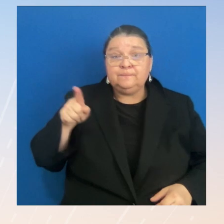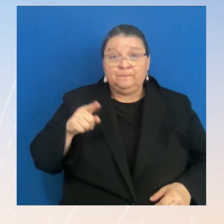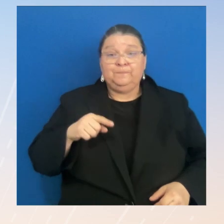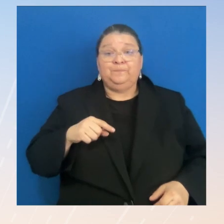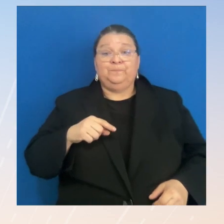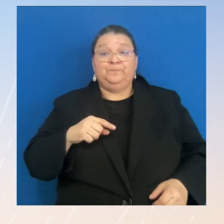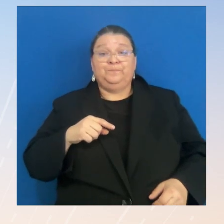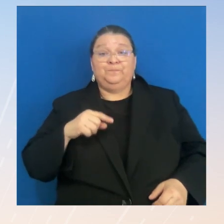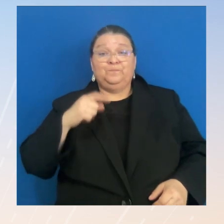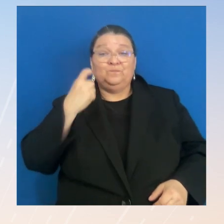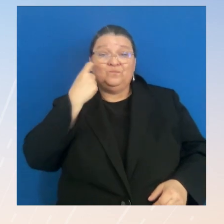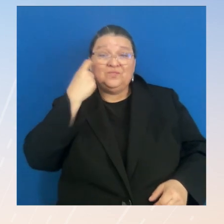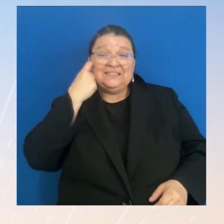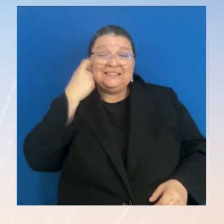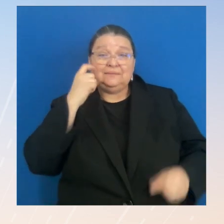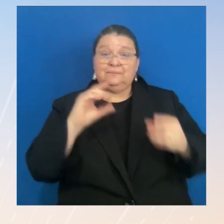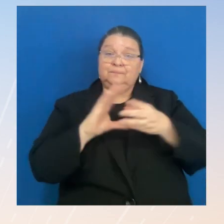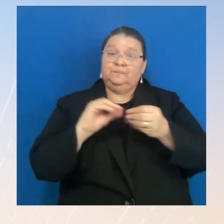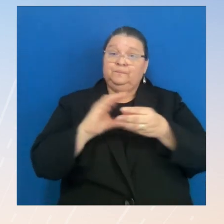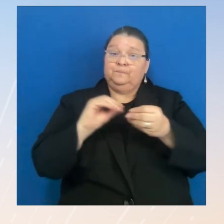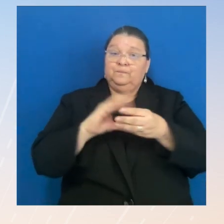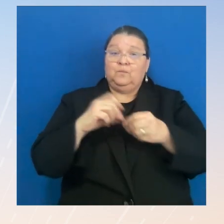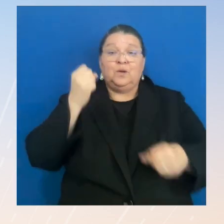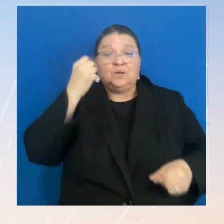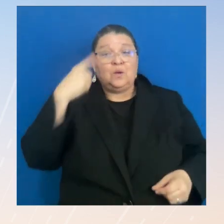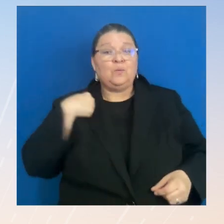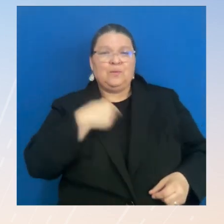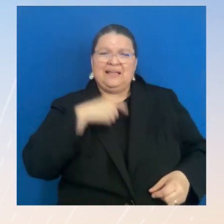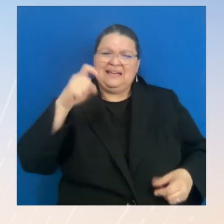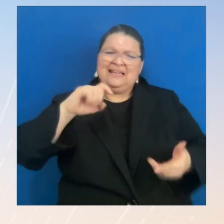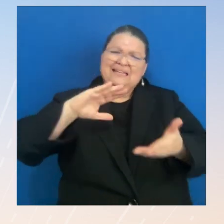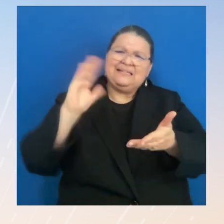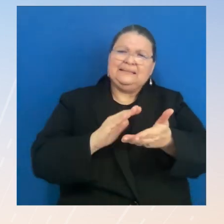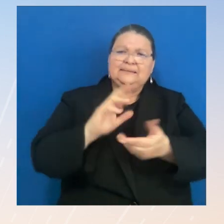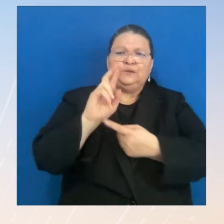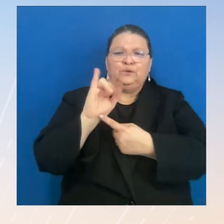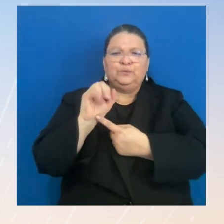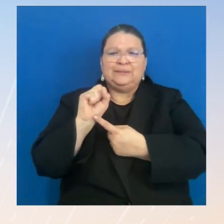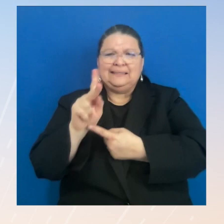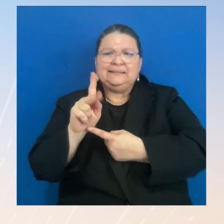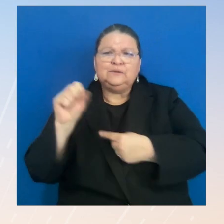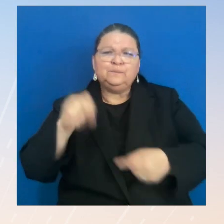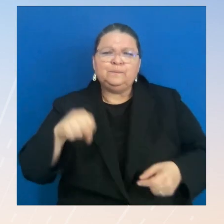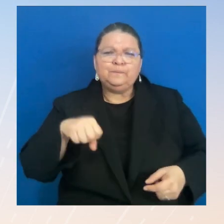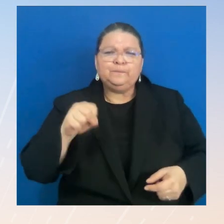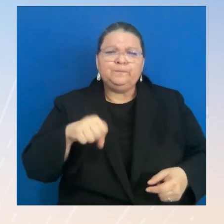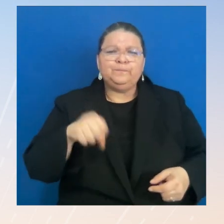but it's also true that not taking greater action comes with a risk as well, because Putin is a bully,